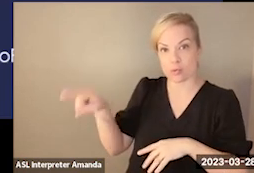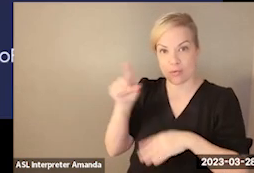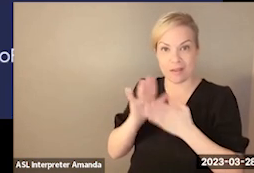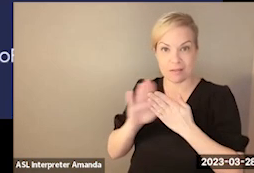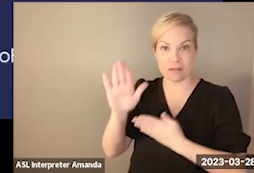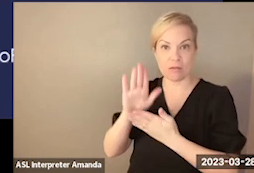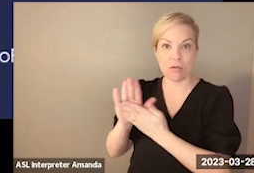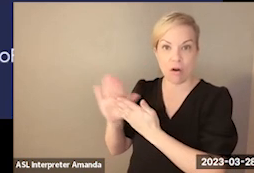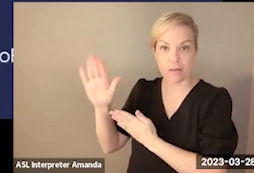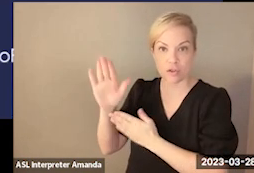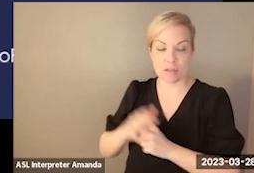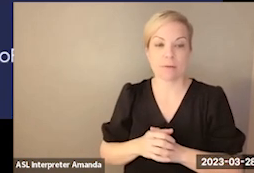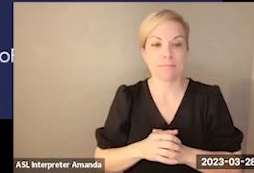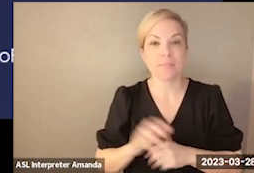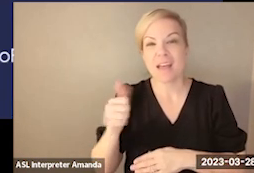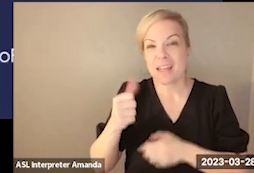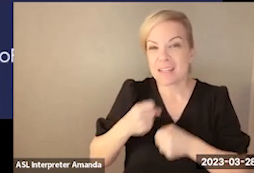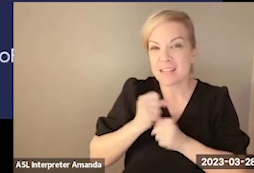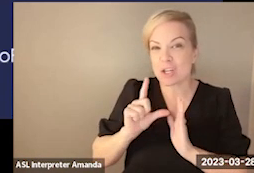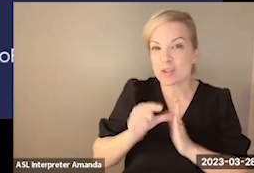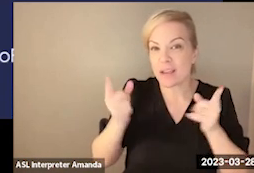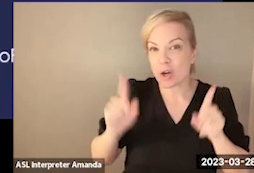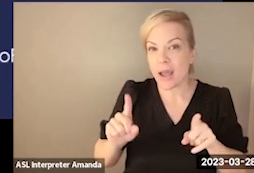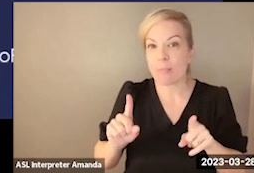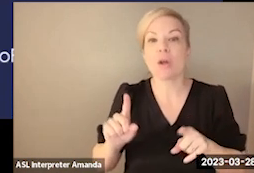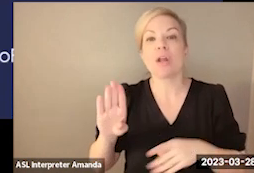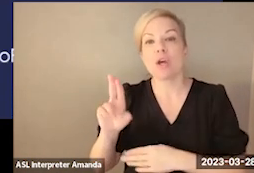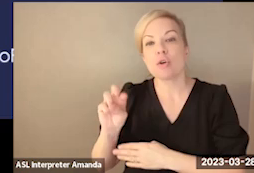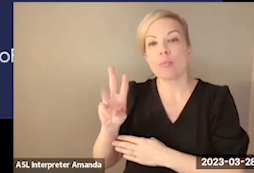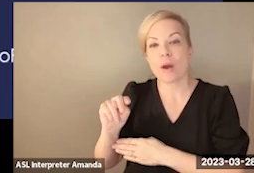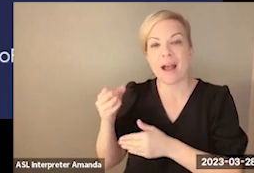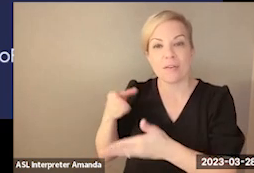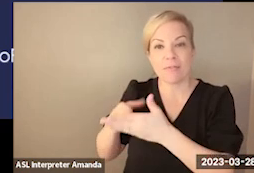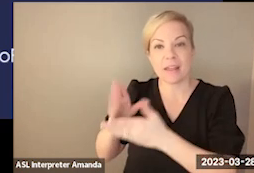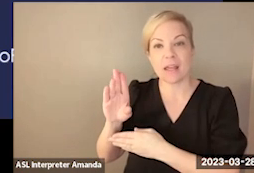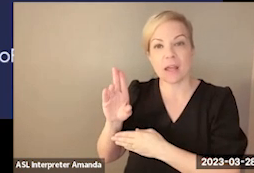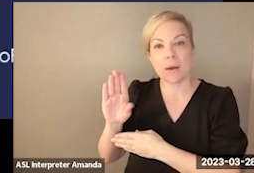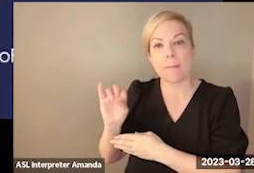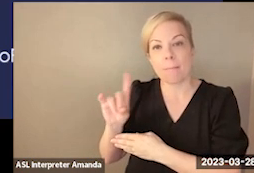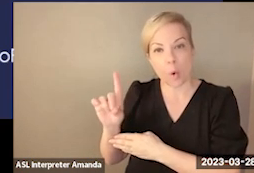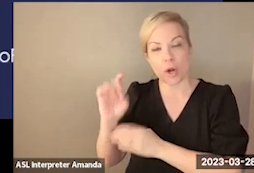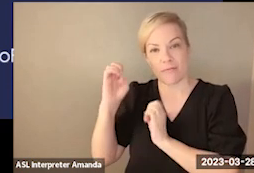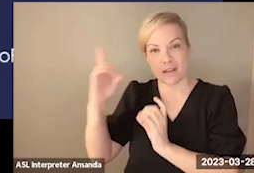Debbie Stine, Science & Technology Policy Academy: then that 10 years later we had Brown versus Board of Education, which was ending segregation.